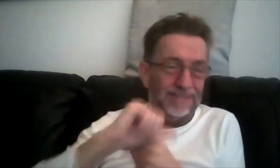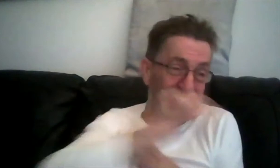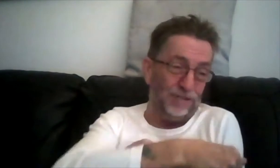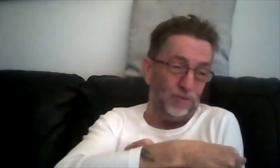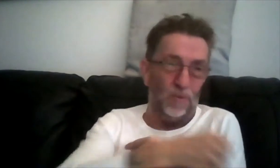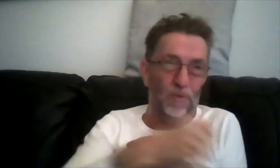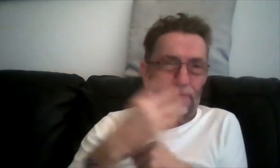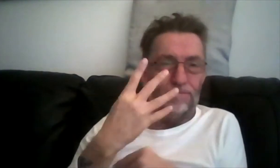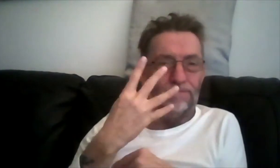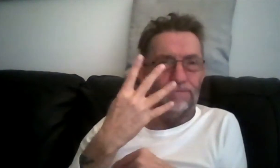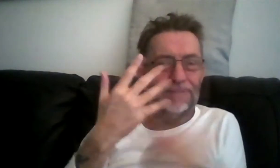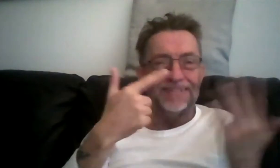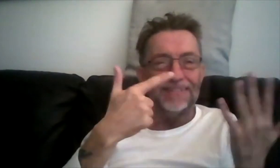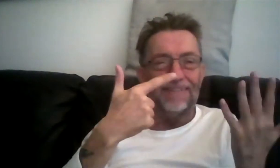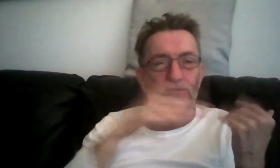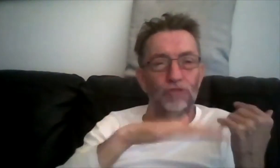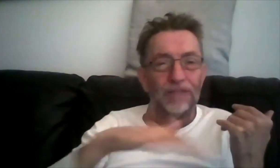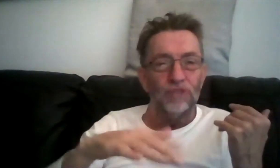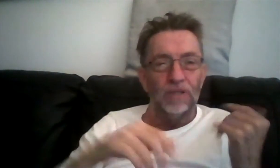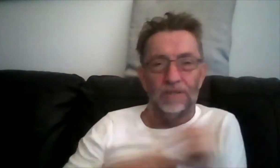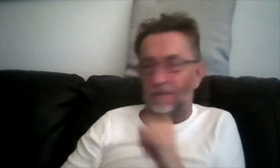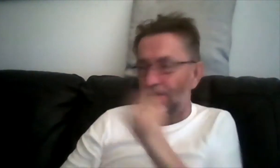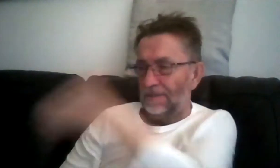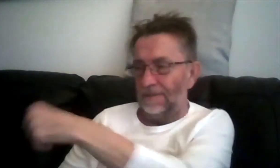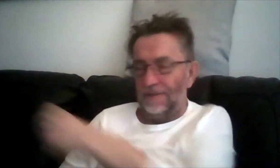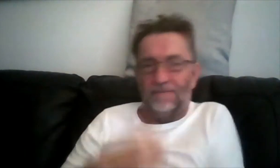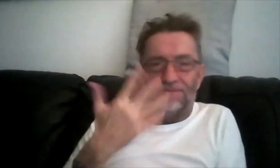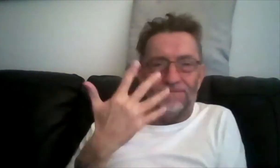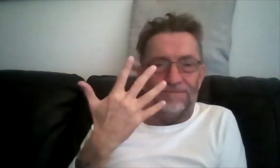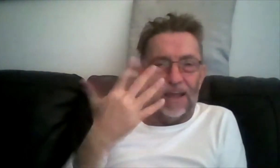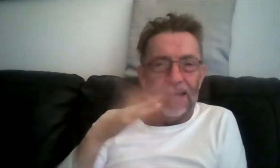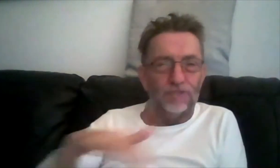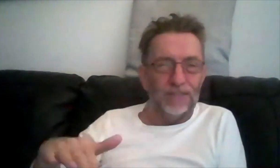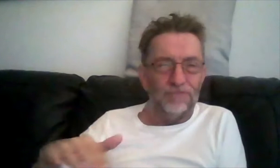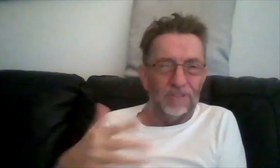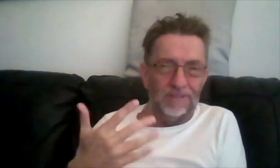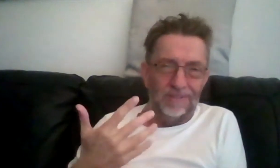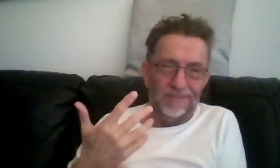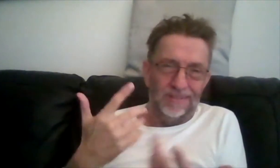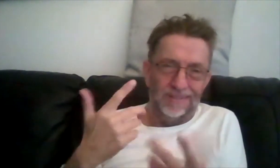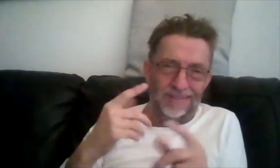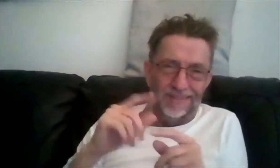Our next door neighbour had seven children, the other side had five!